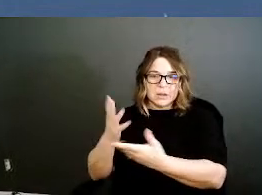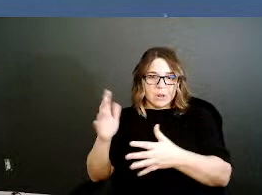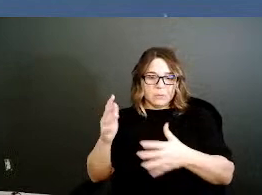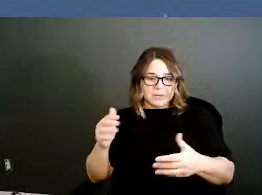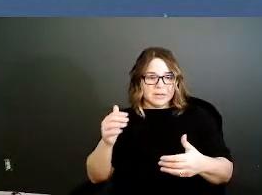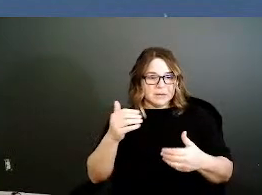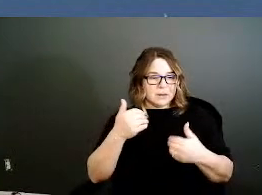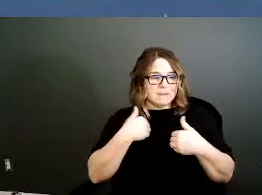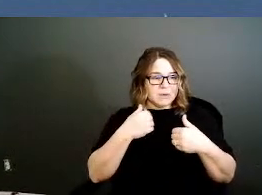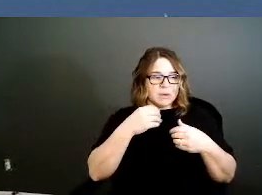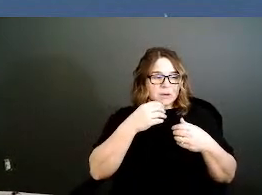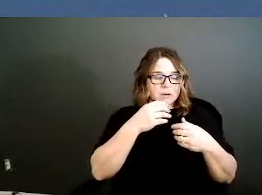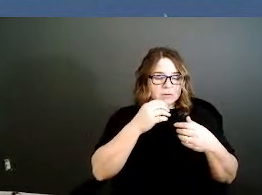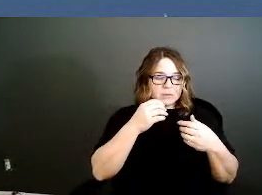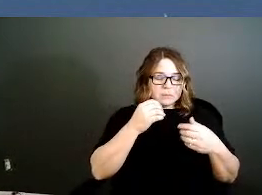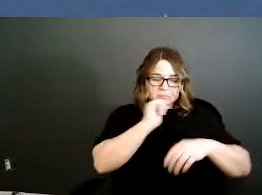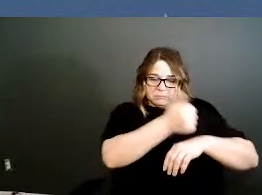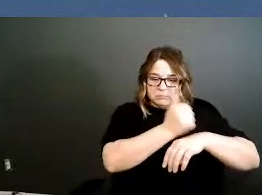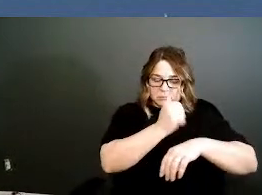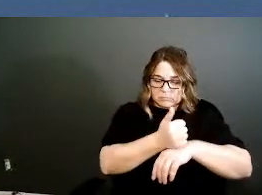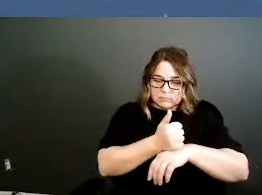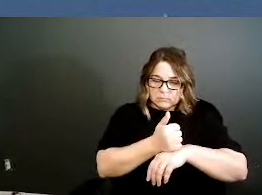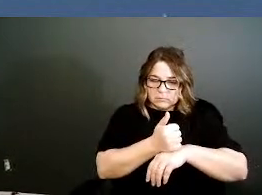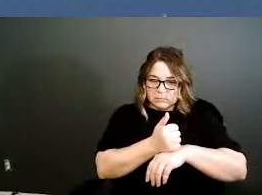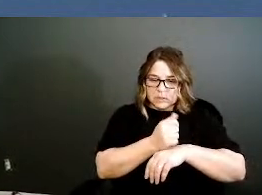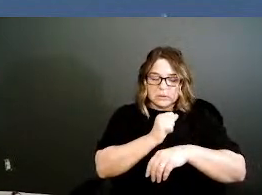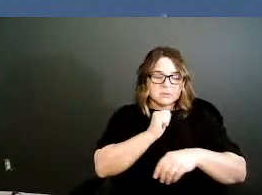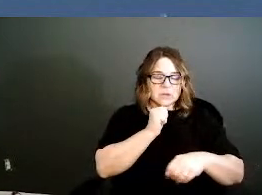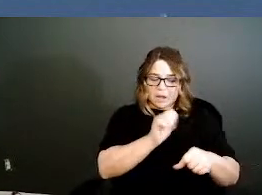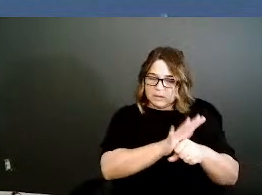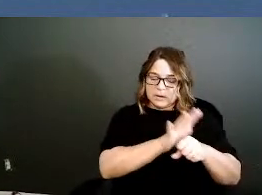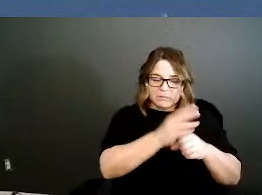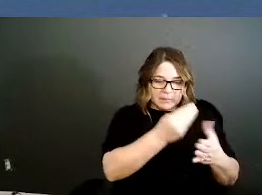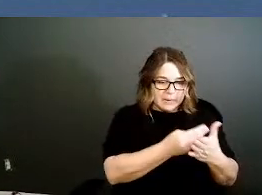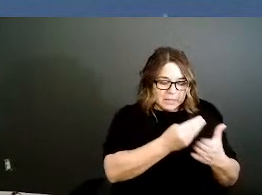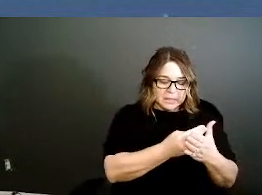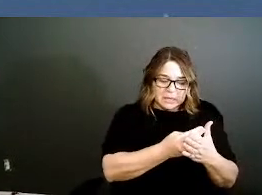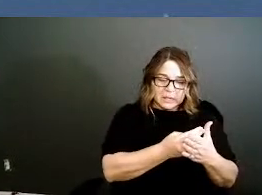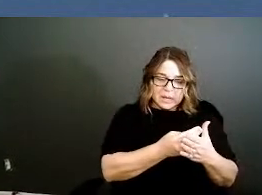DEPARTMENT WHO HAVE NEVER TREATED ME OR FOLKS WHO LOOK LIKE ME AS HUMAN OR EVER TAKEN OUR CALLS SERIOUSLY.